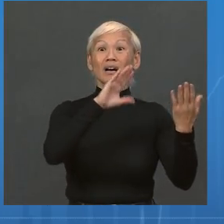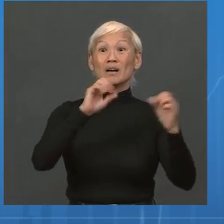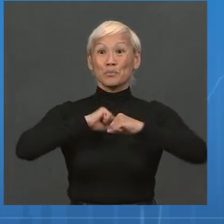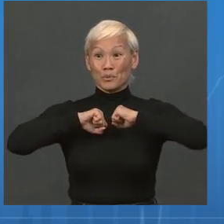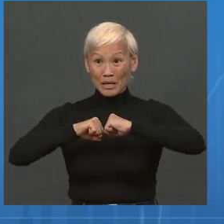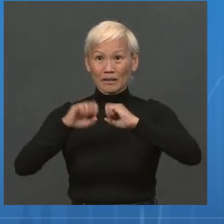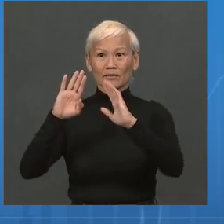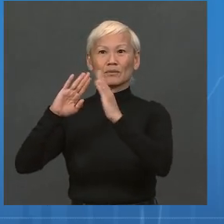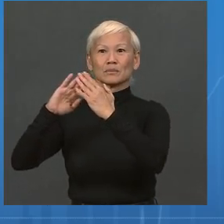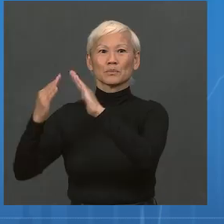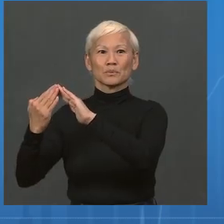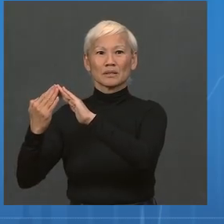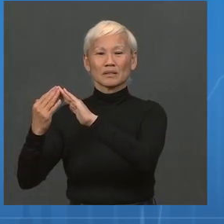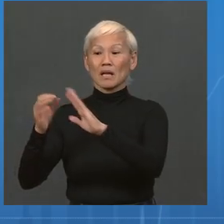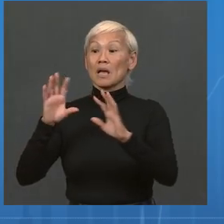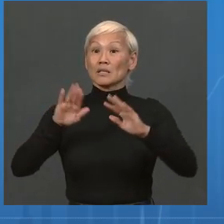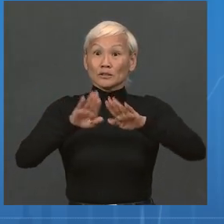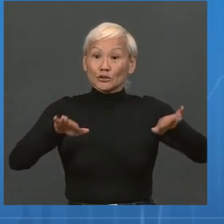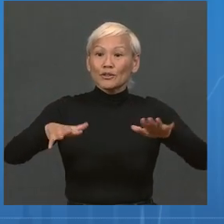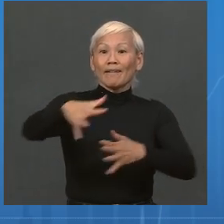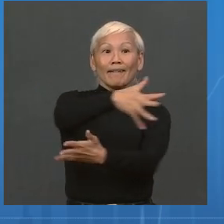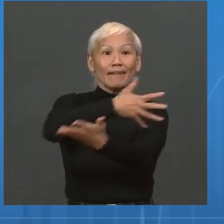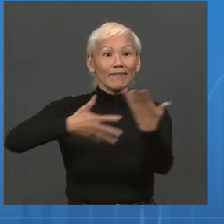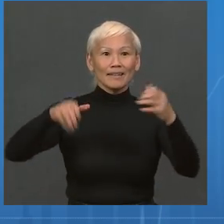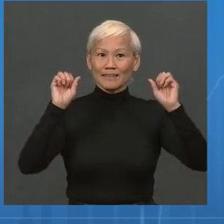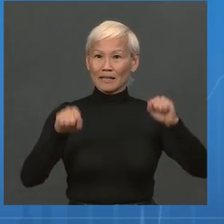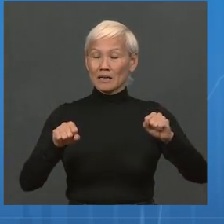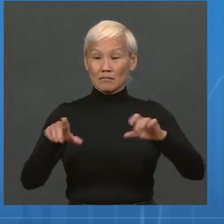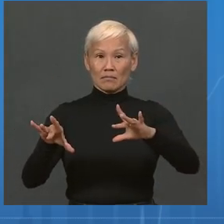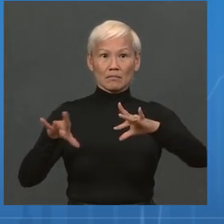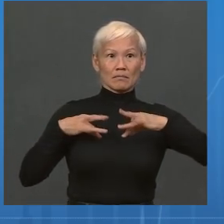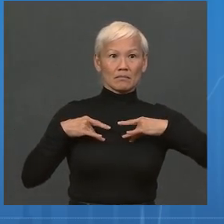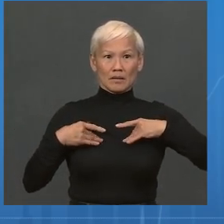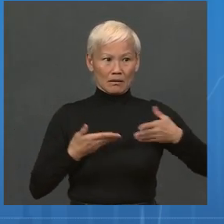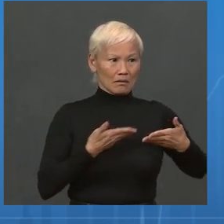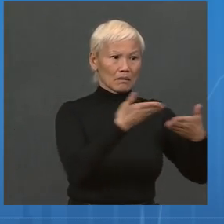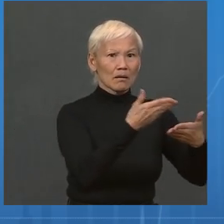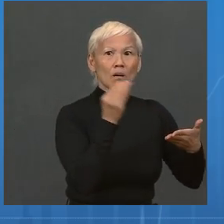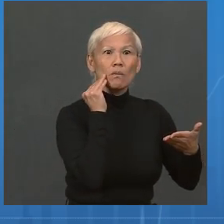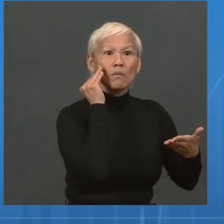to family members who may be more vulnerable and helping reduce community transmission levels.